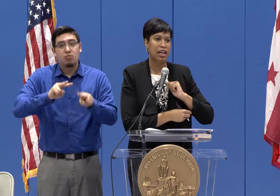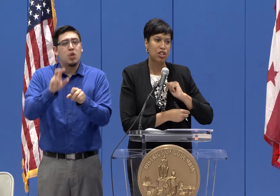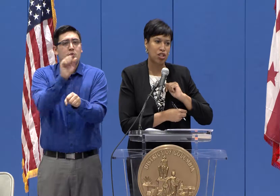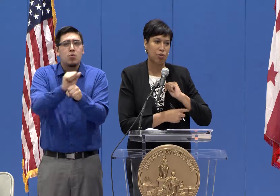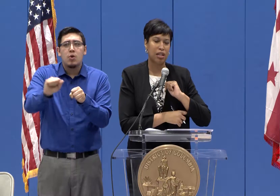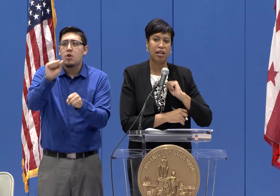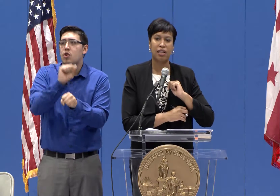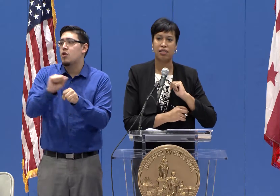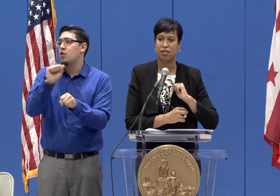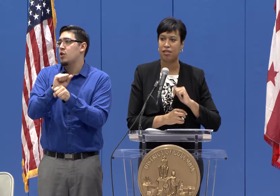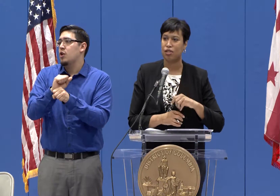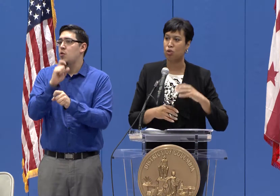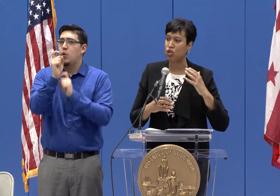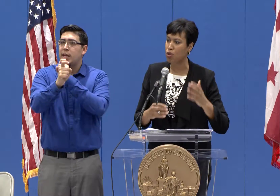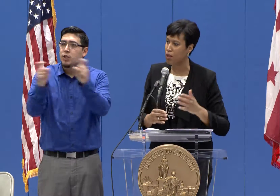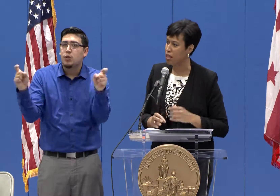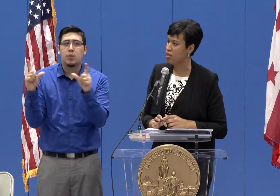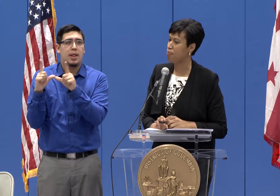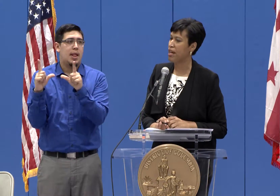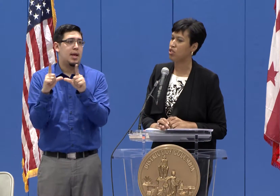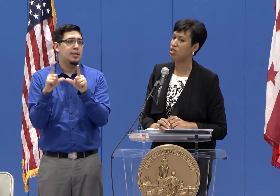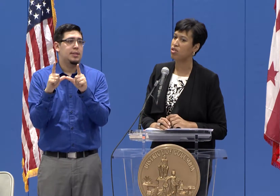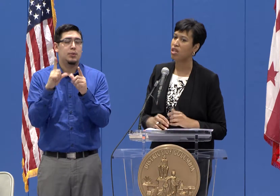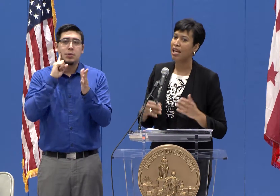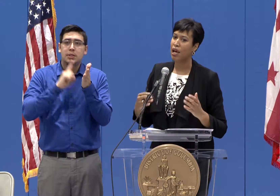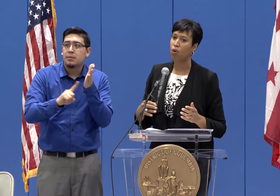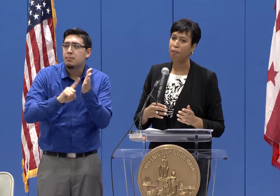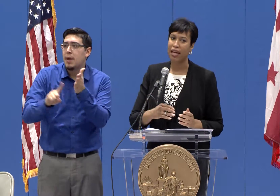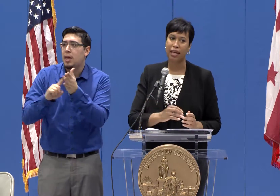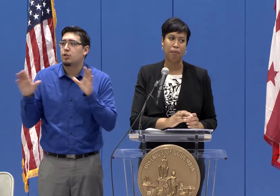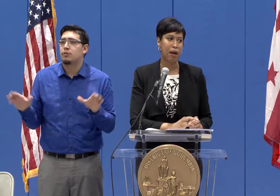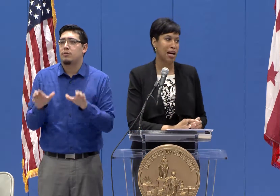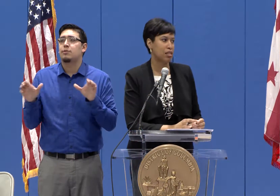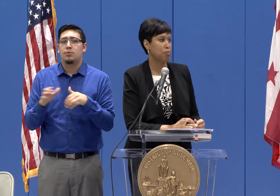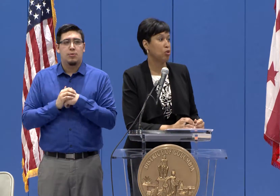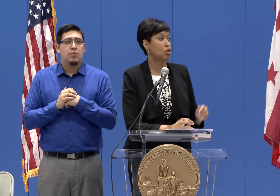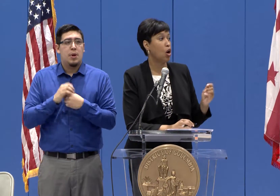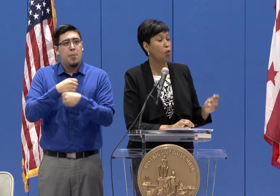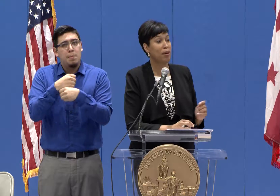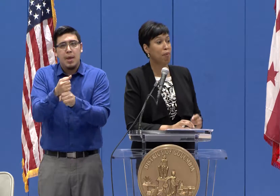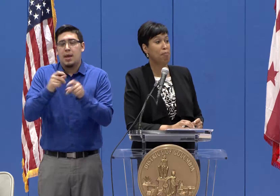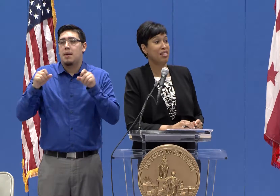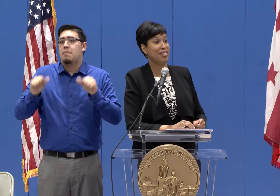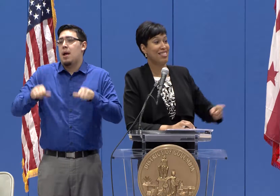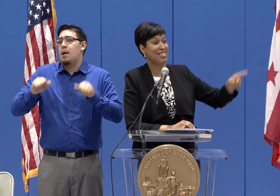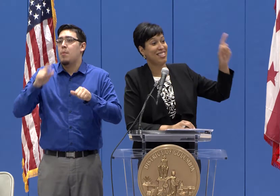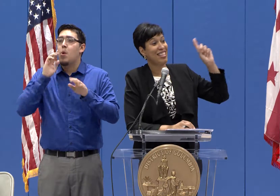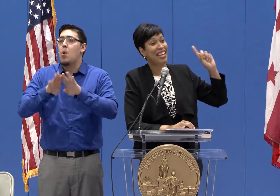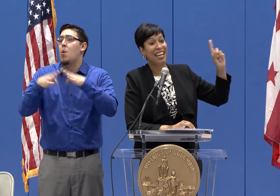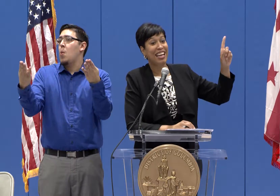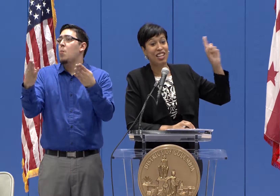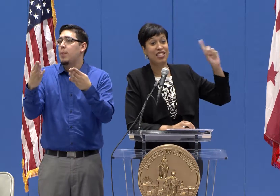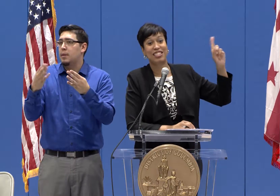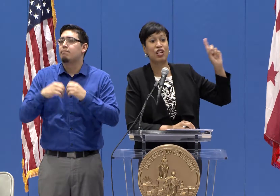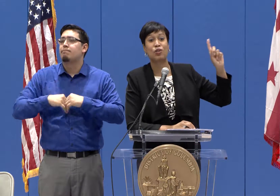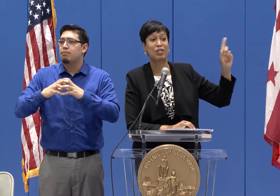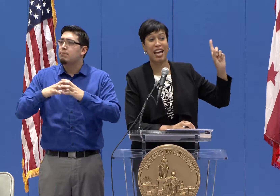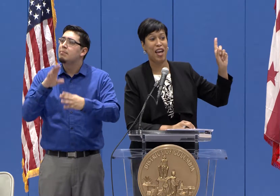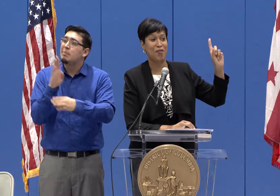ARE ISSUING LICENSES. WE'RE DOING INSPECTIONS, AND WE'RE MAKING IT POSSIBLE TO OPEN A BUSINESS IN A SINGLE DAY.